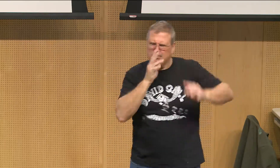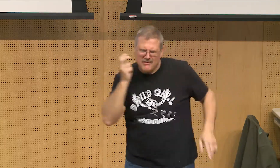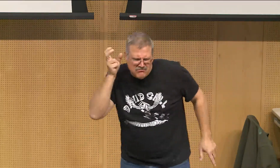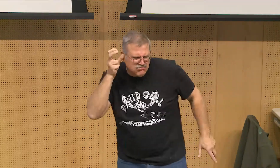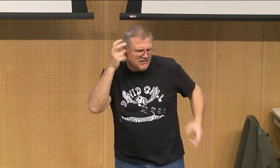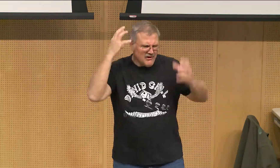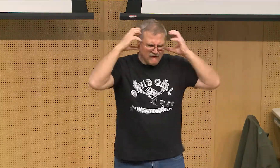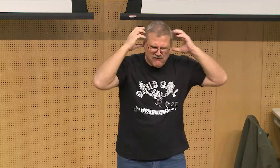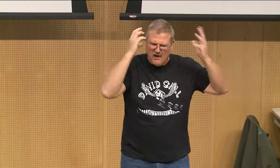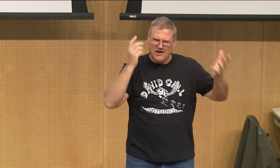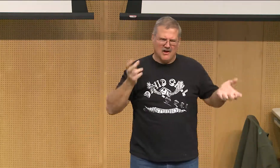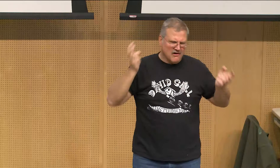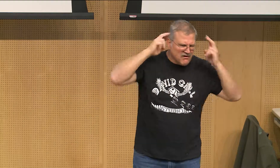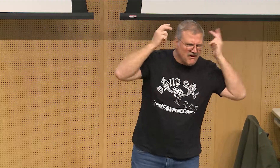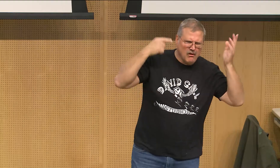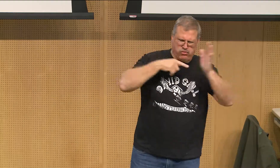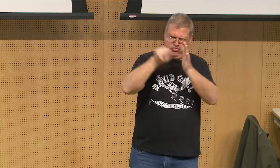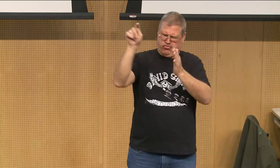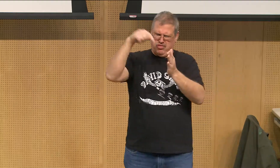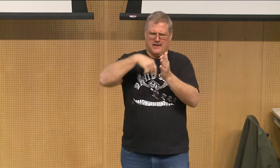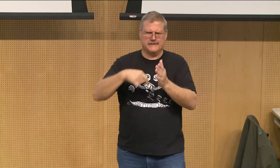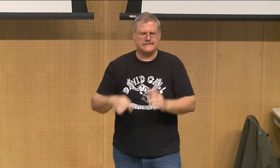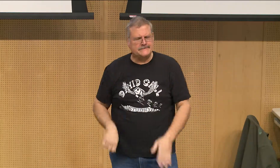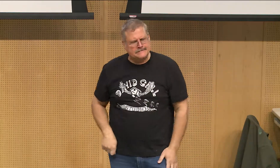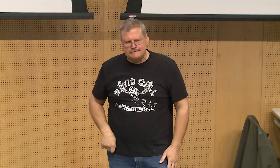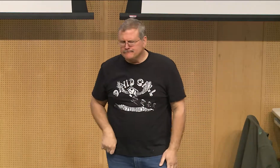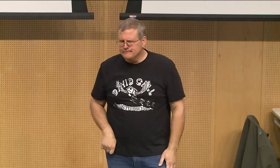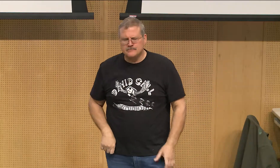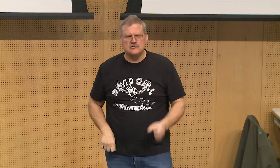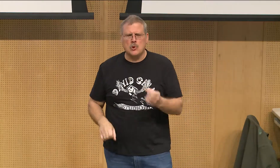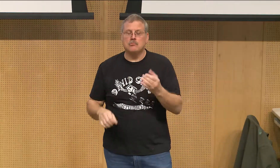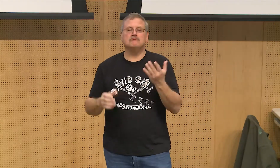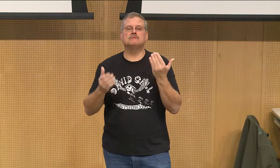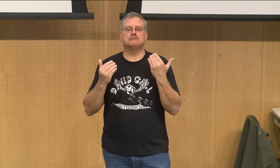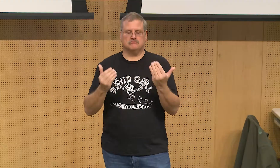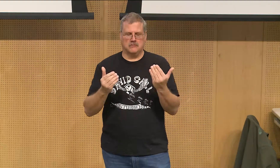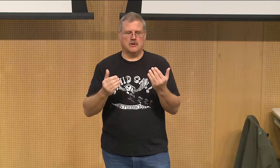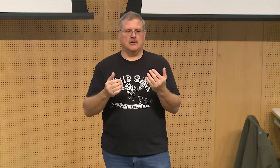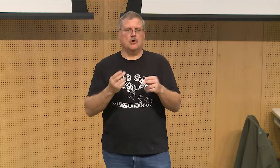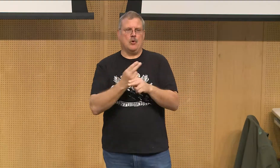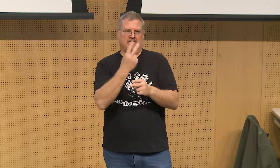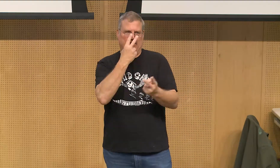Nothing because the sound gets lost. It doesn't make any sense,